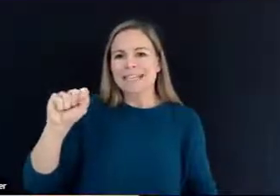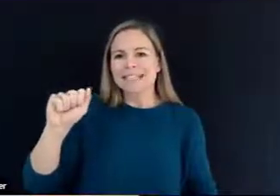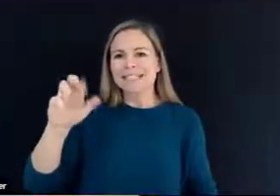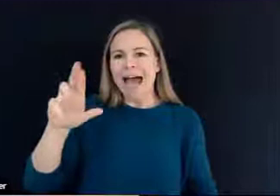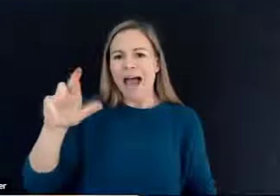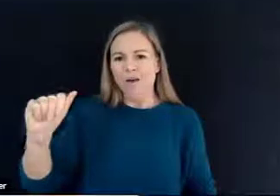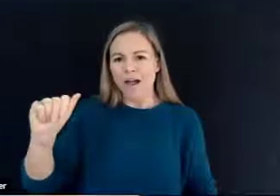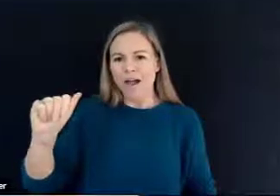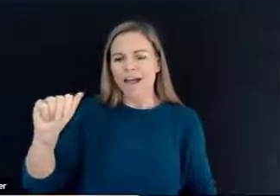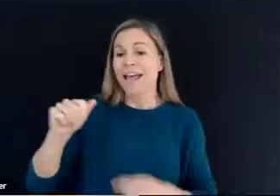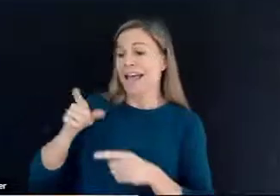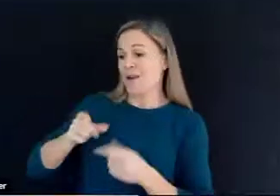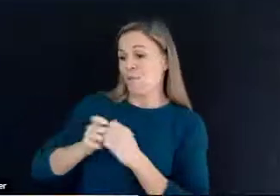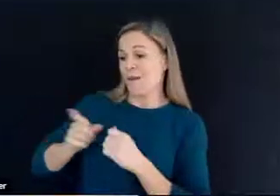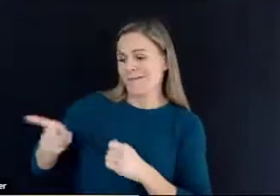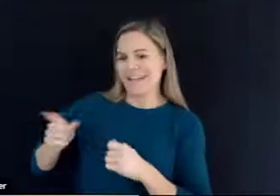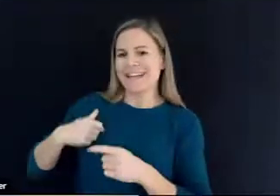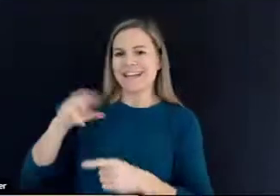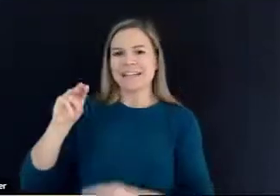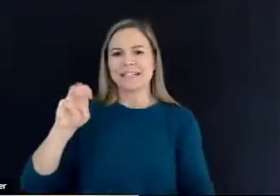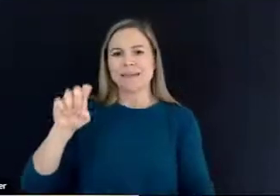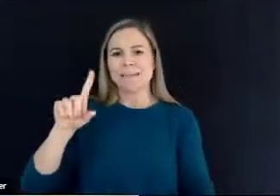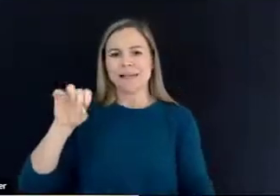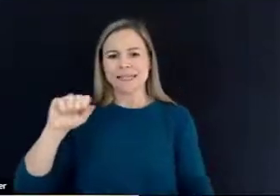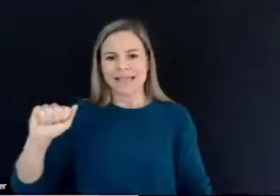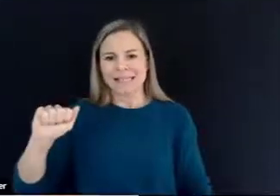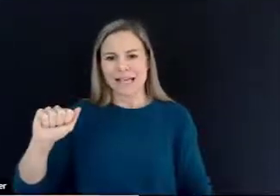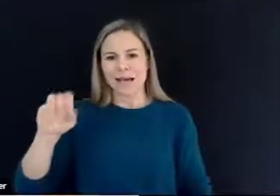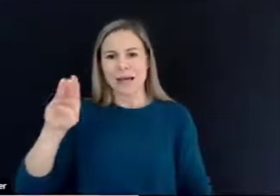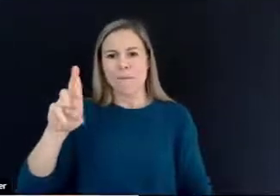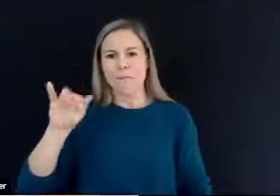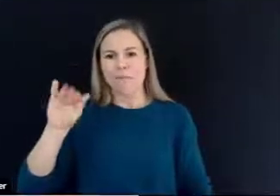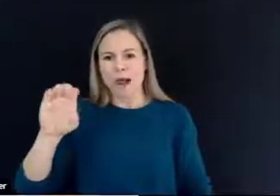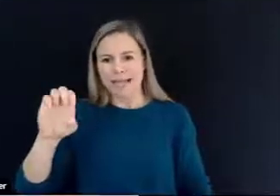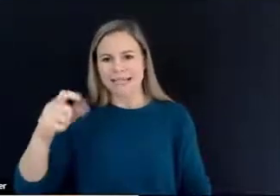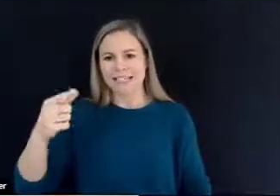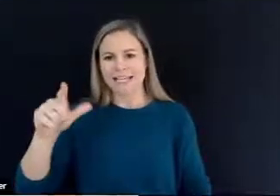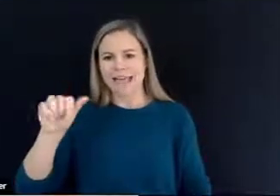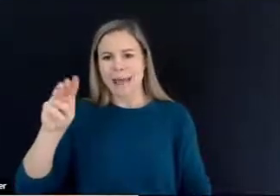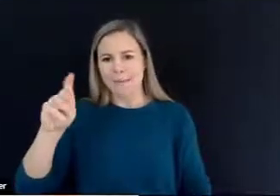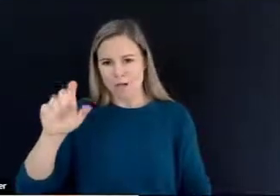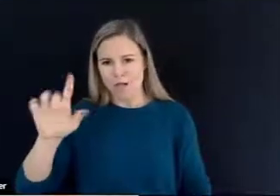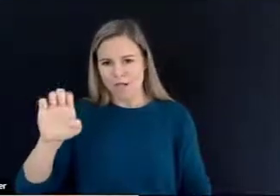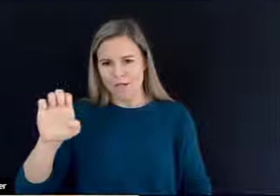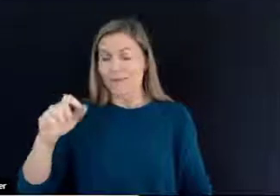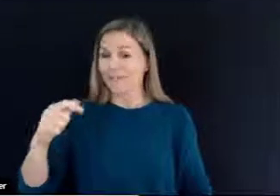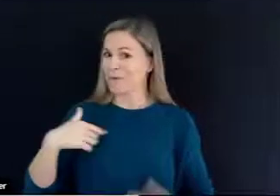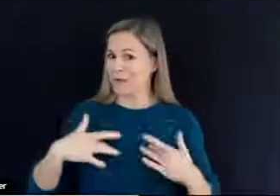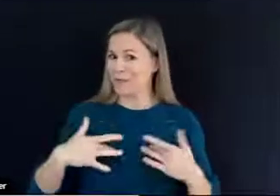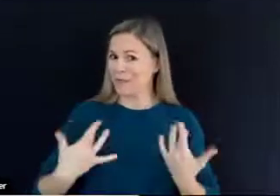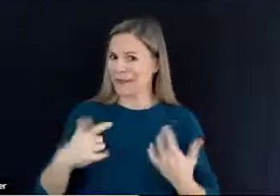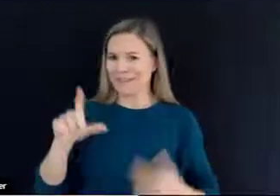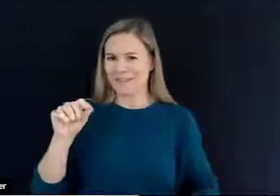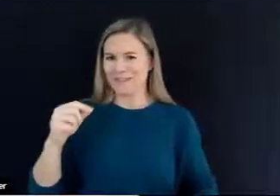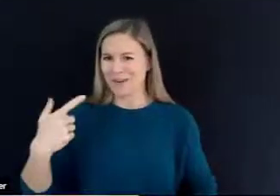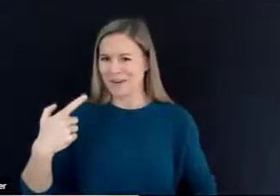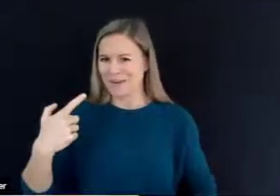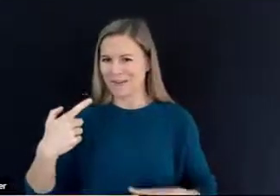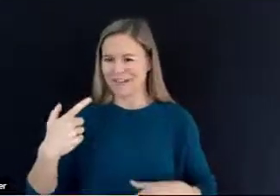And no pressure at all to be the first webinar of 2021. We are here today and we're gonna talk about